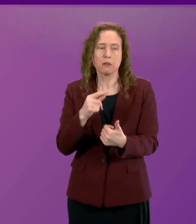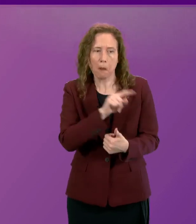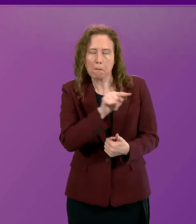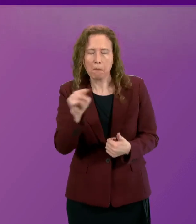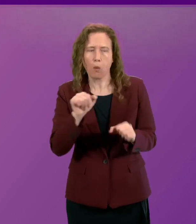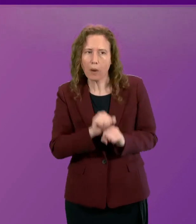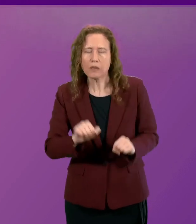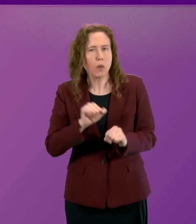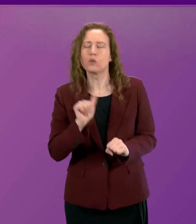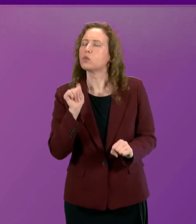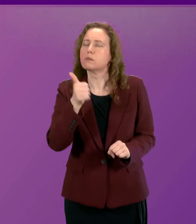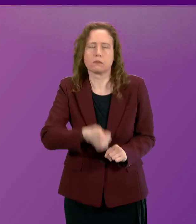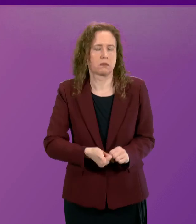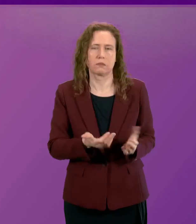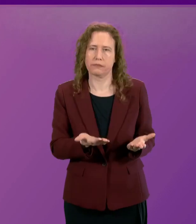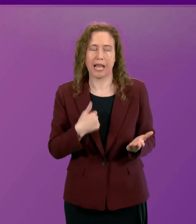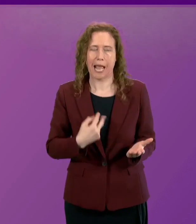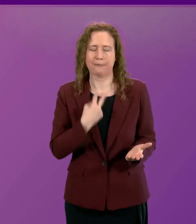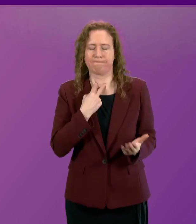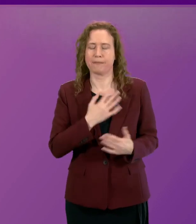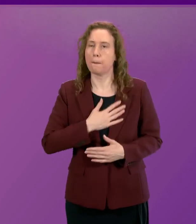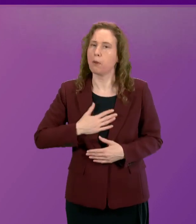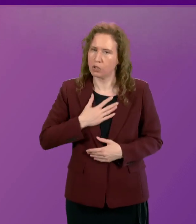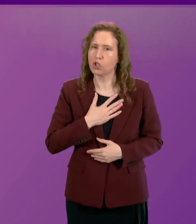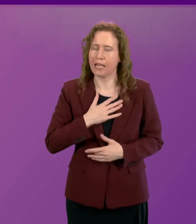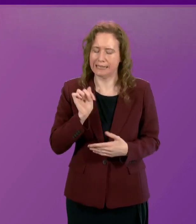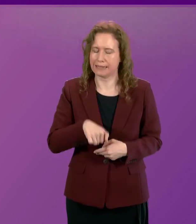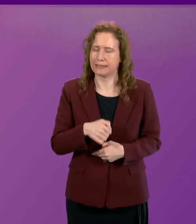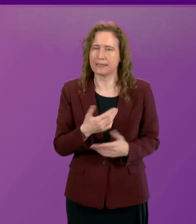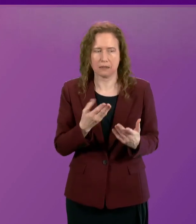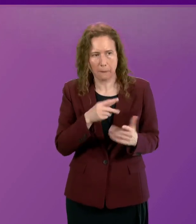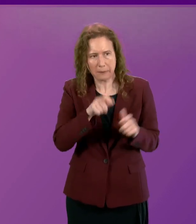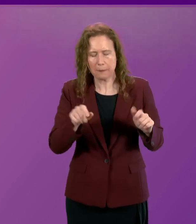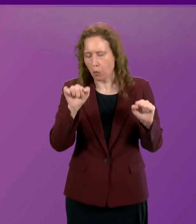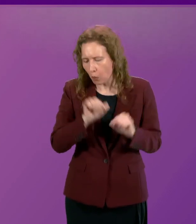are waiting too long. I regret and apologise for the fact that people are waiting too long.